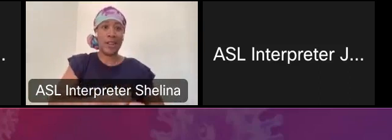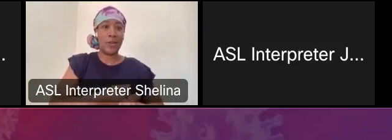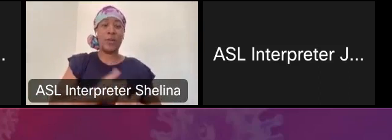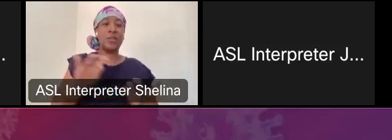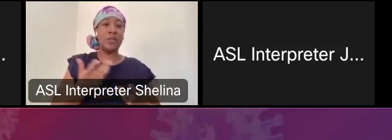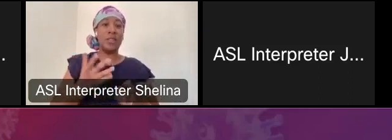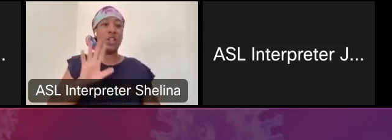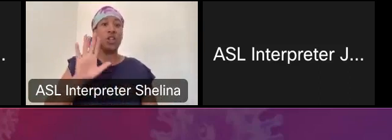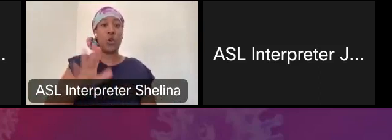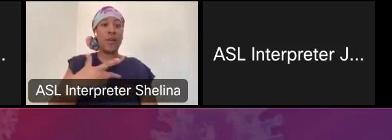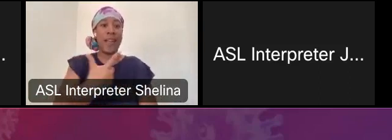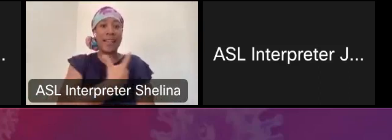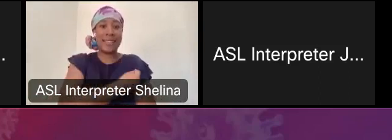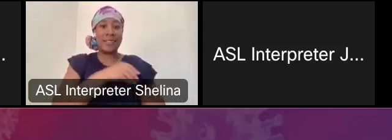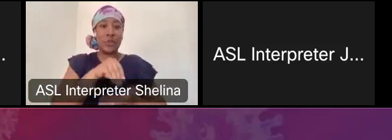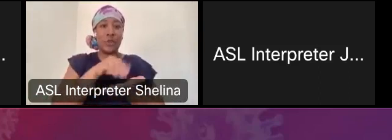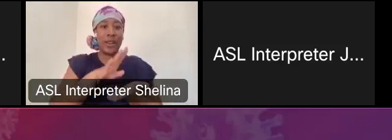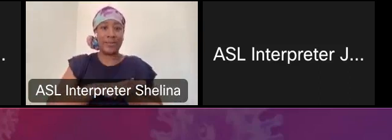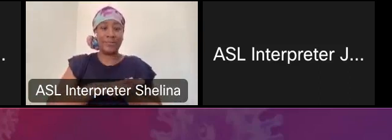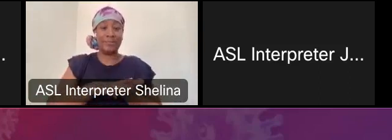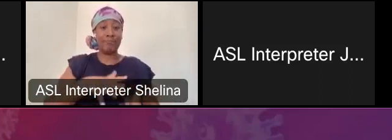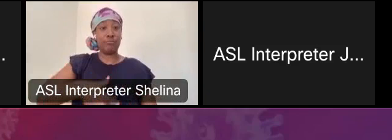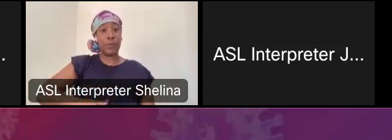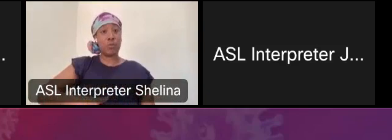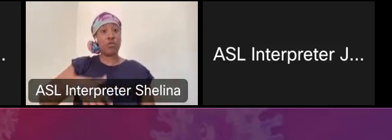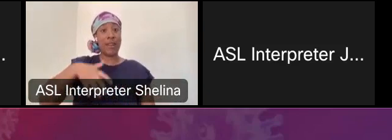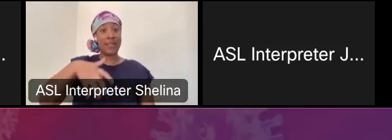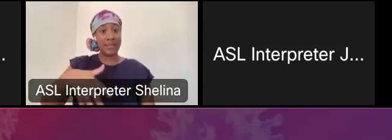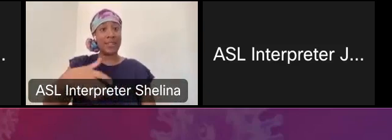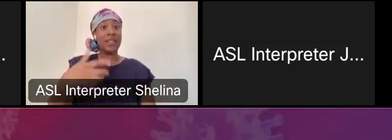Pregnant people that have been vaccinated, have healthy babies.